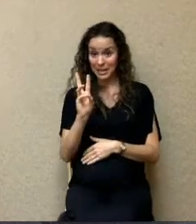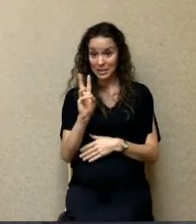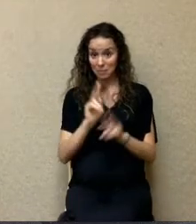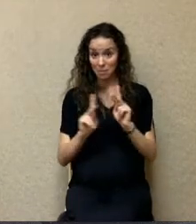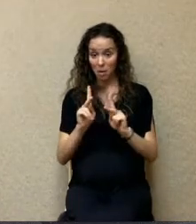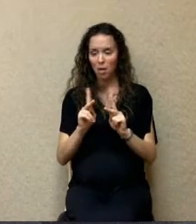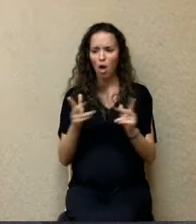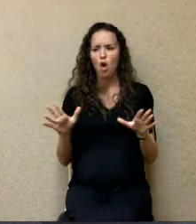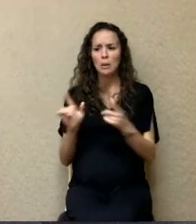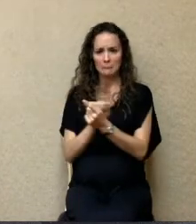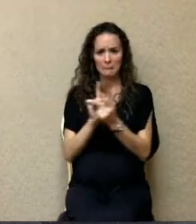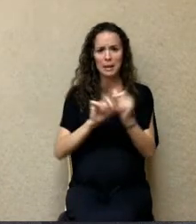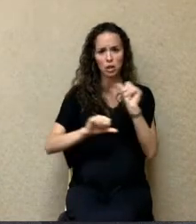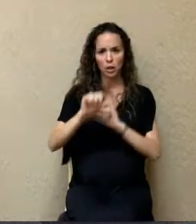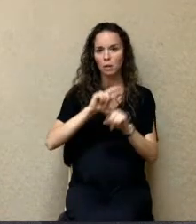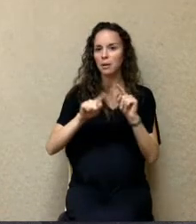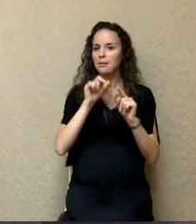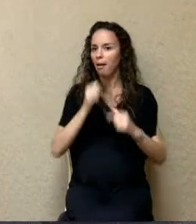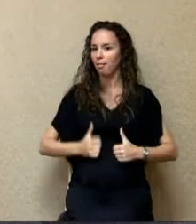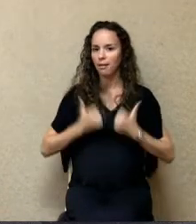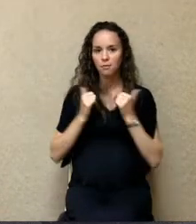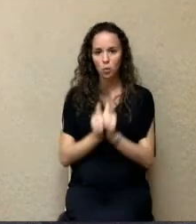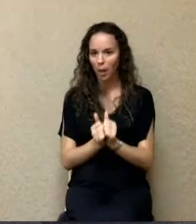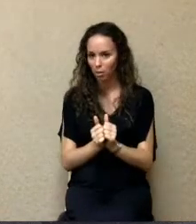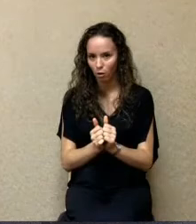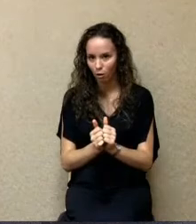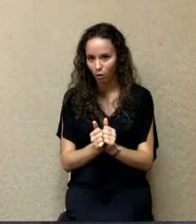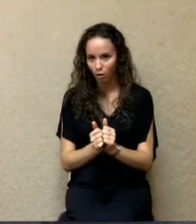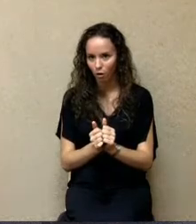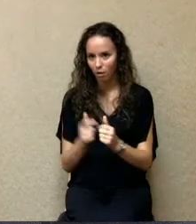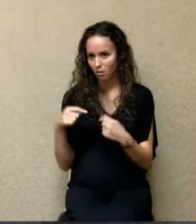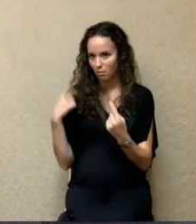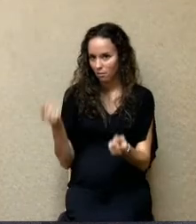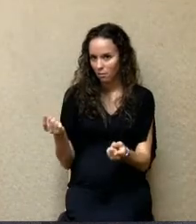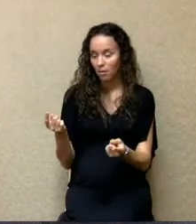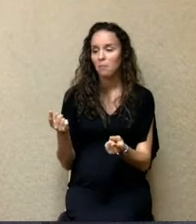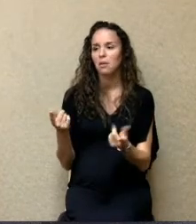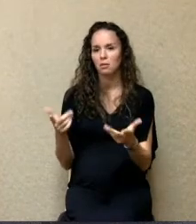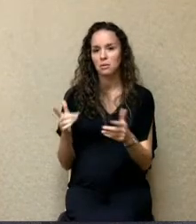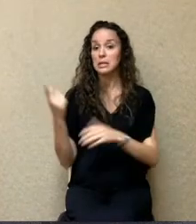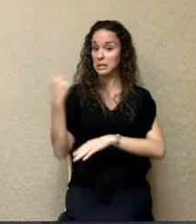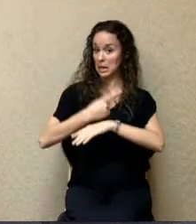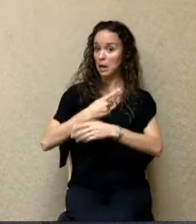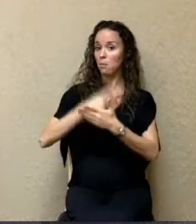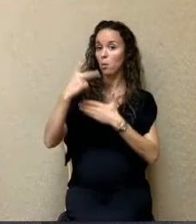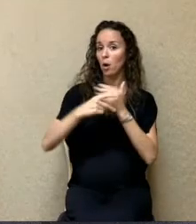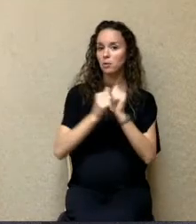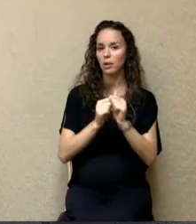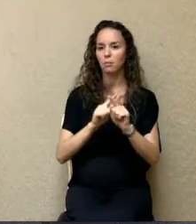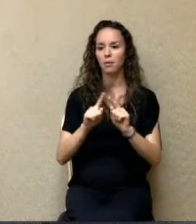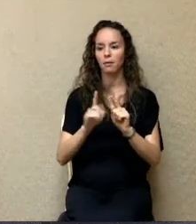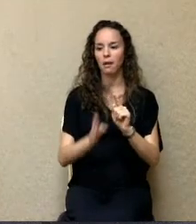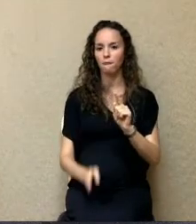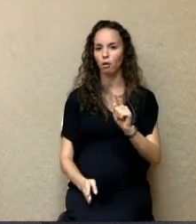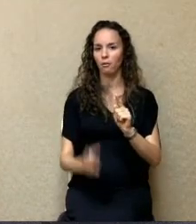They know who they are because they go to day program together, but none of them currently live together, so that was kind of cool to just have that